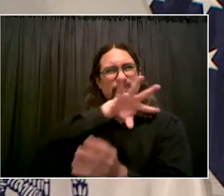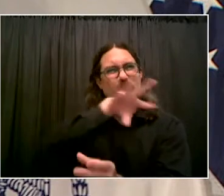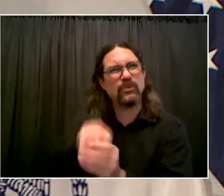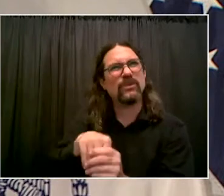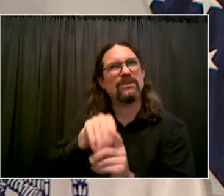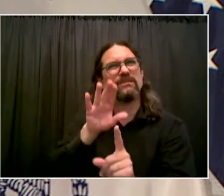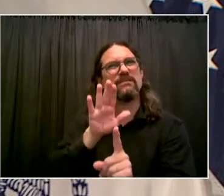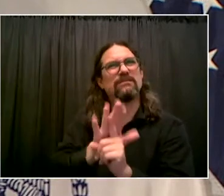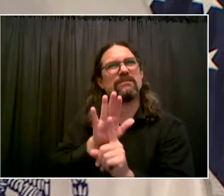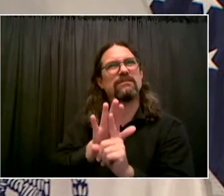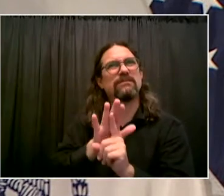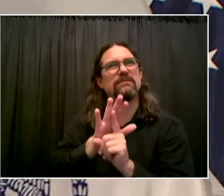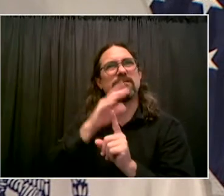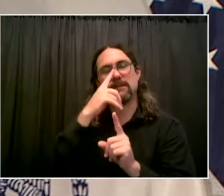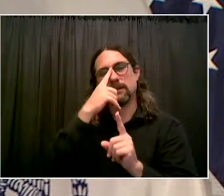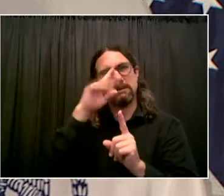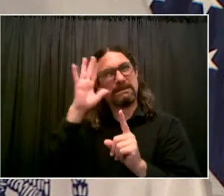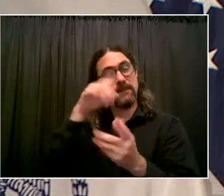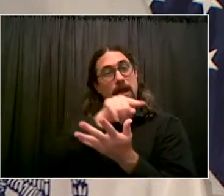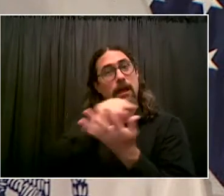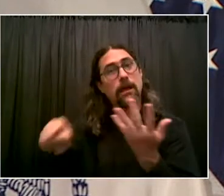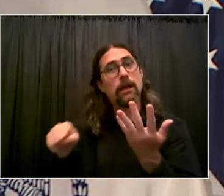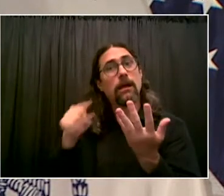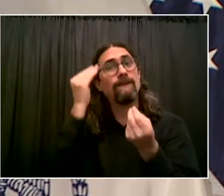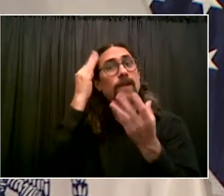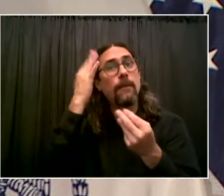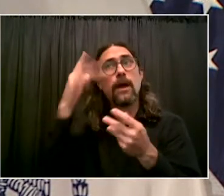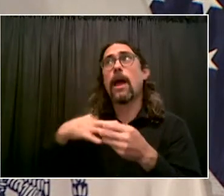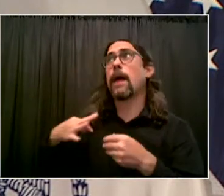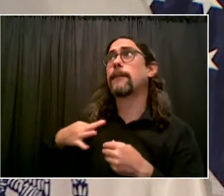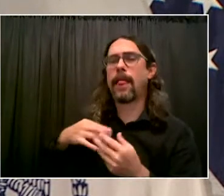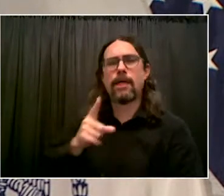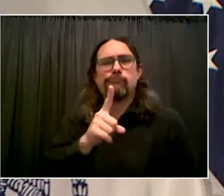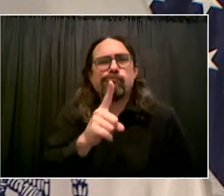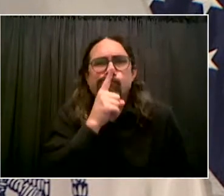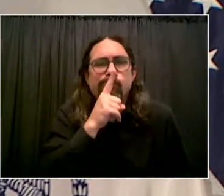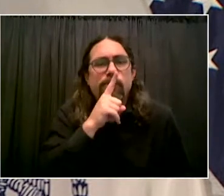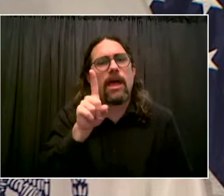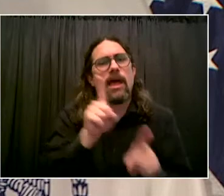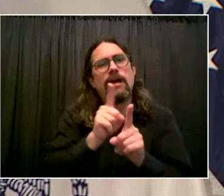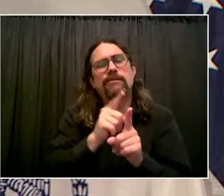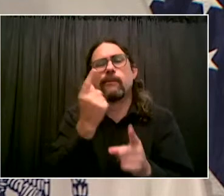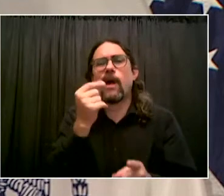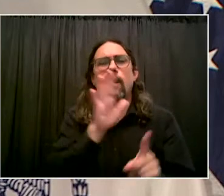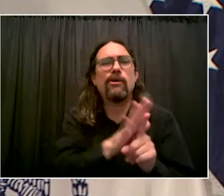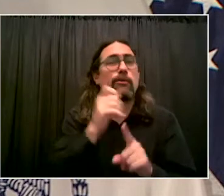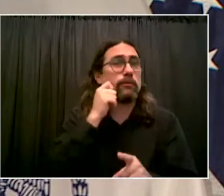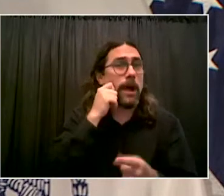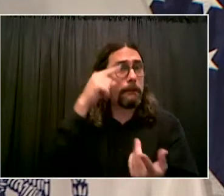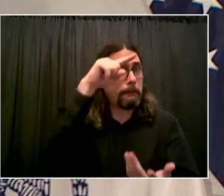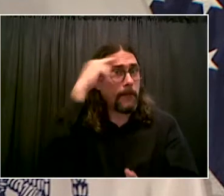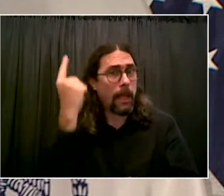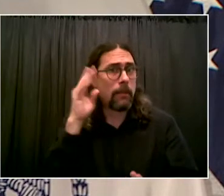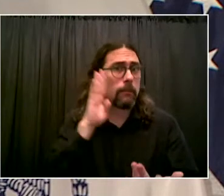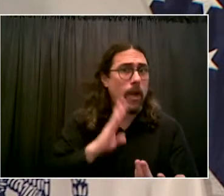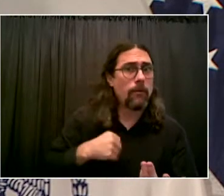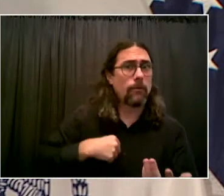THE APPLICANT SO THERE'S NO WAY TO JUDGE WHO IS RECEIVING GIFTED AND TALENTD E SERVICES AND IN